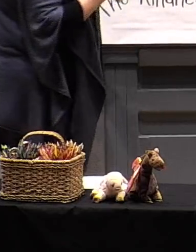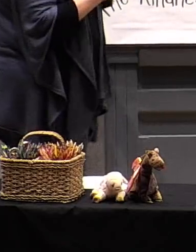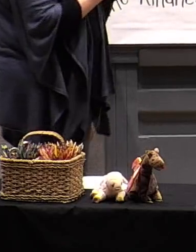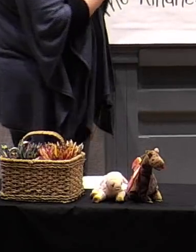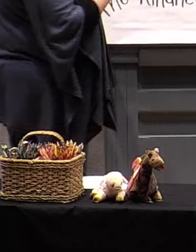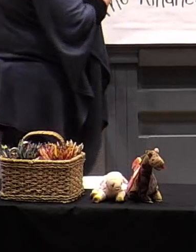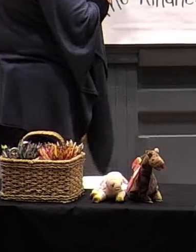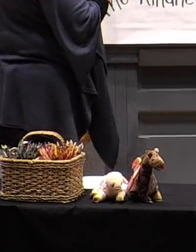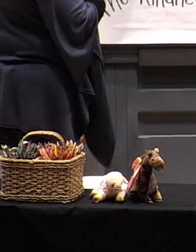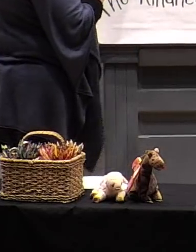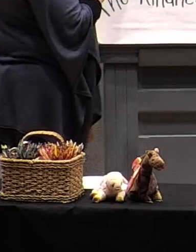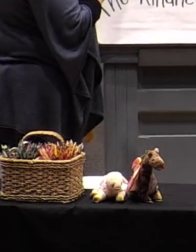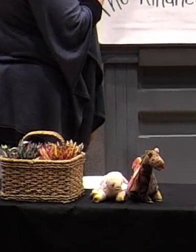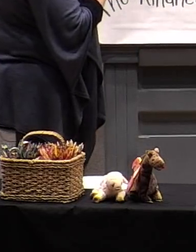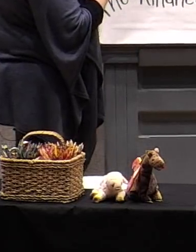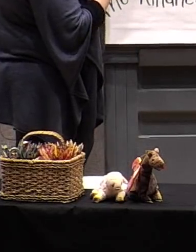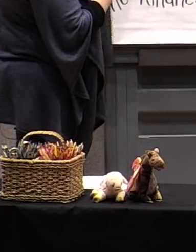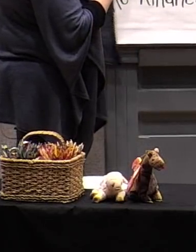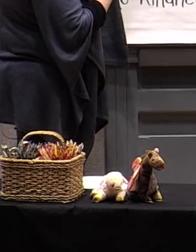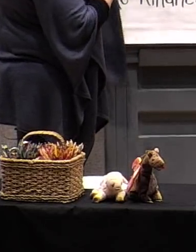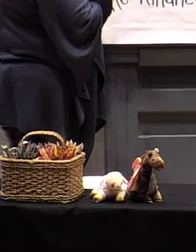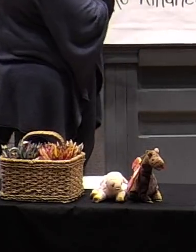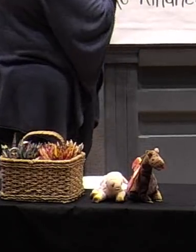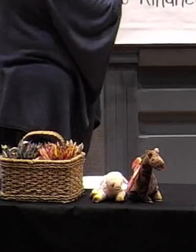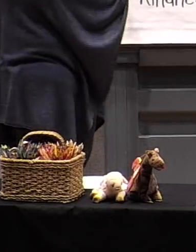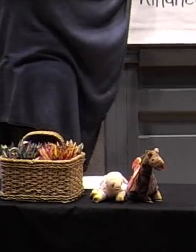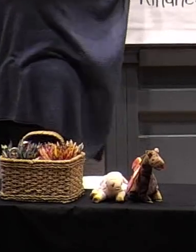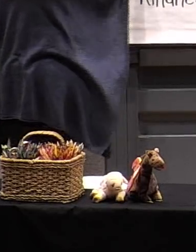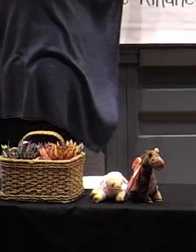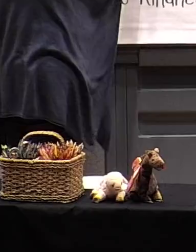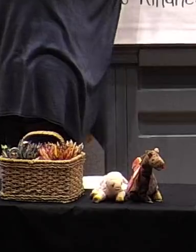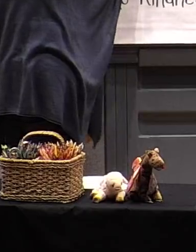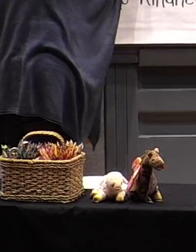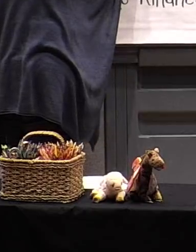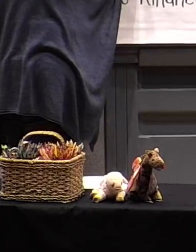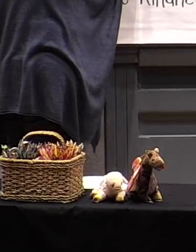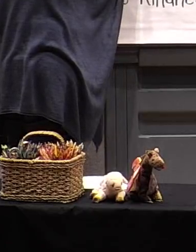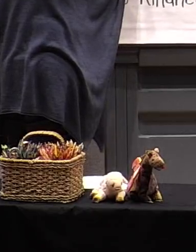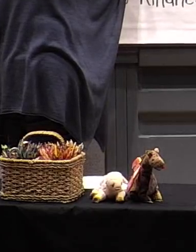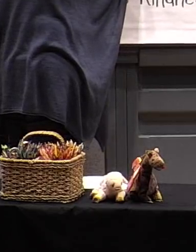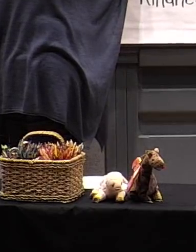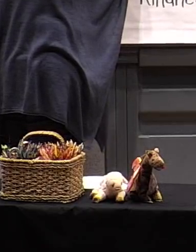or if you wanna use your hand that we used for breathing, you can trace your hand and have hand-shaped leaves.